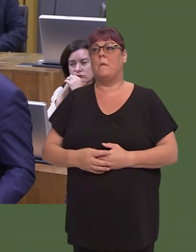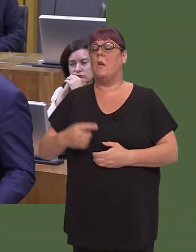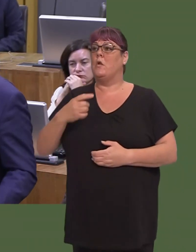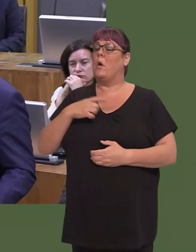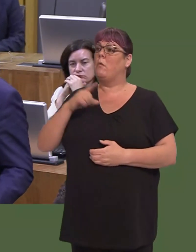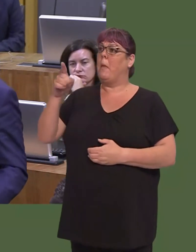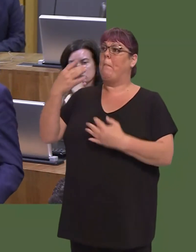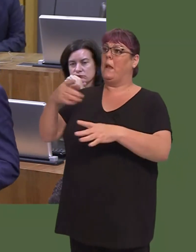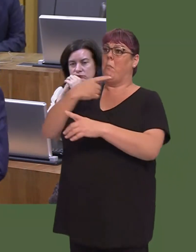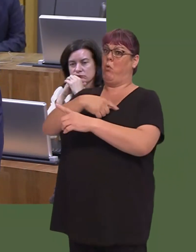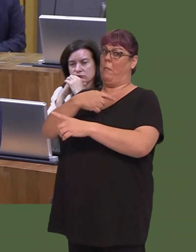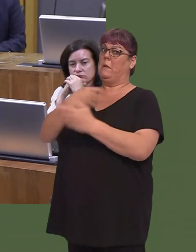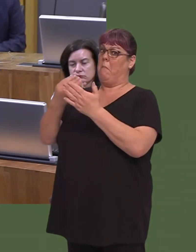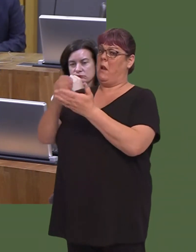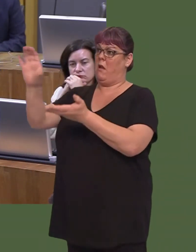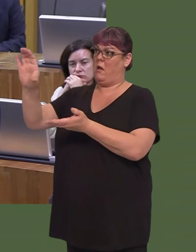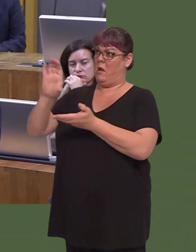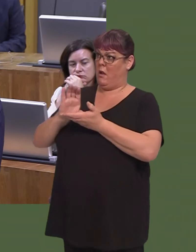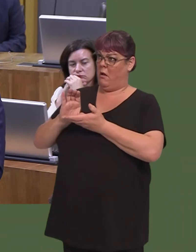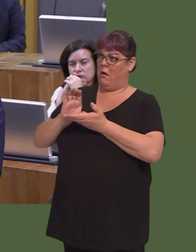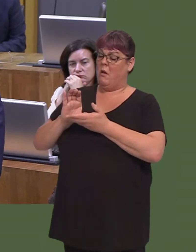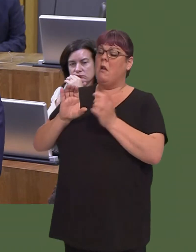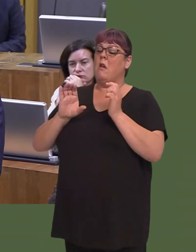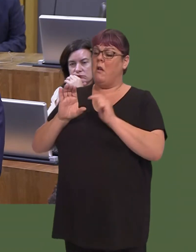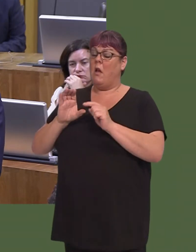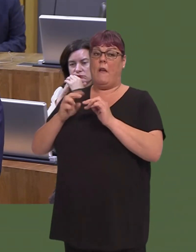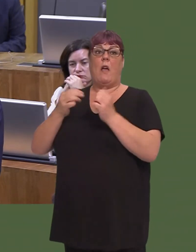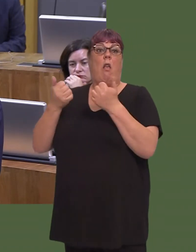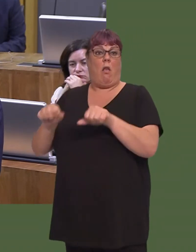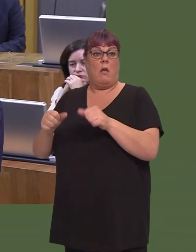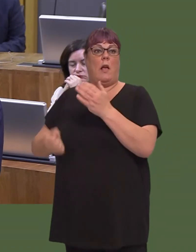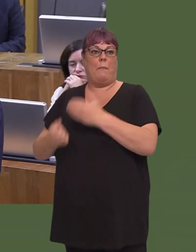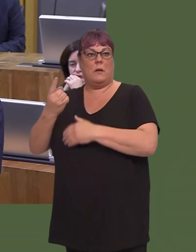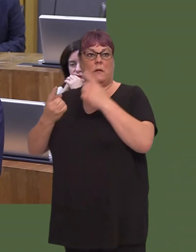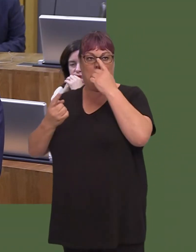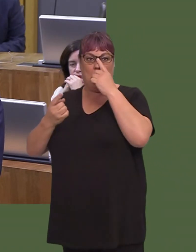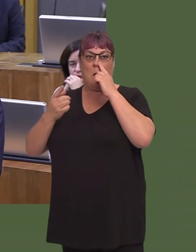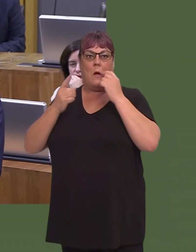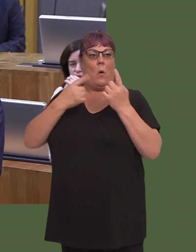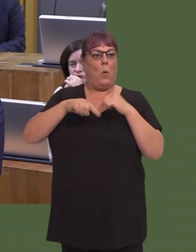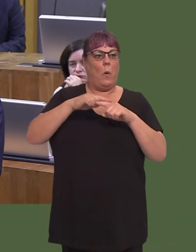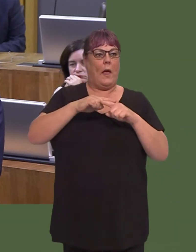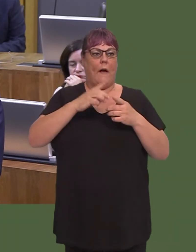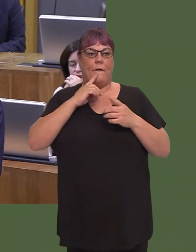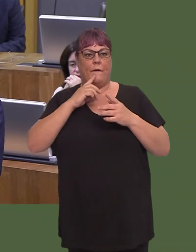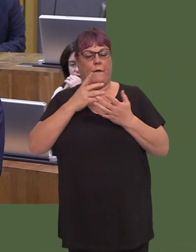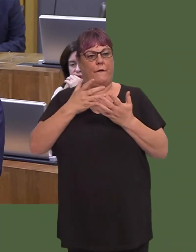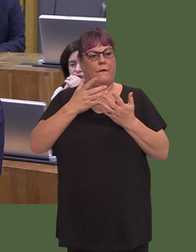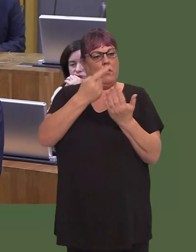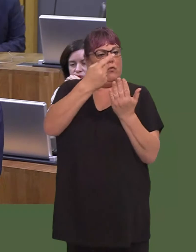union? So, surely a choice of hard Brexits isn't a choice at all.